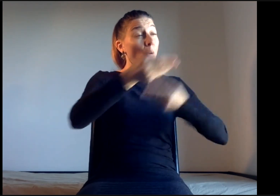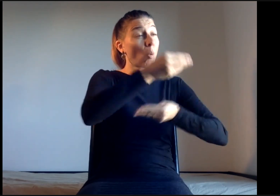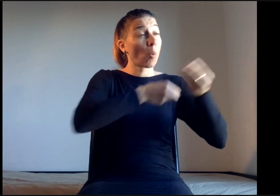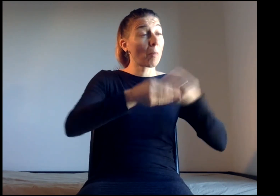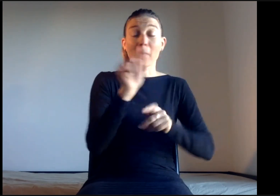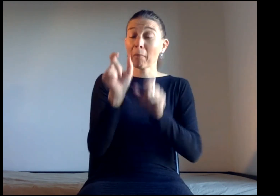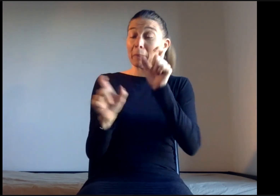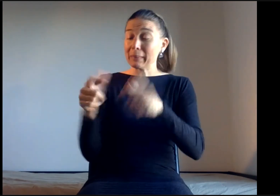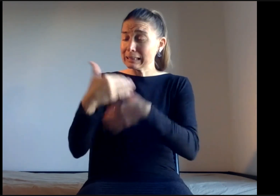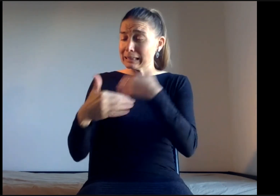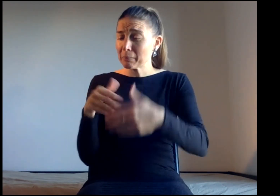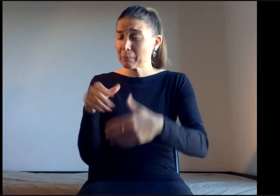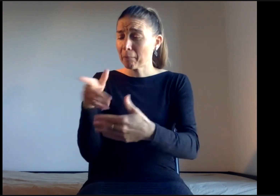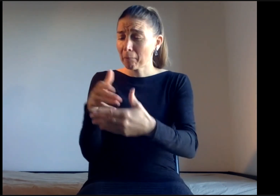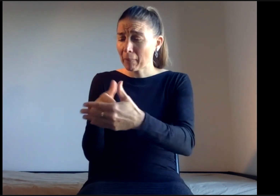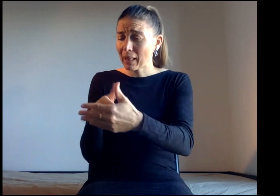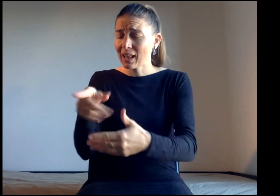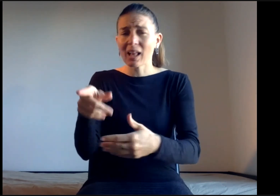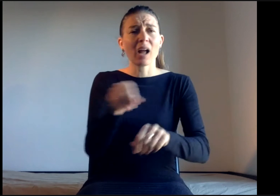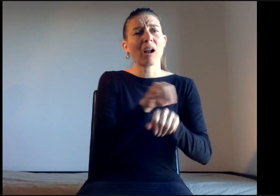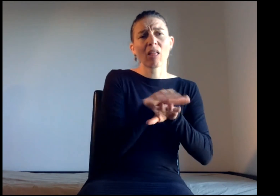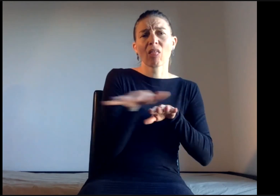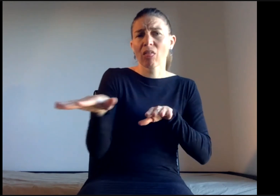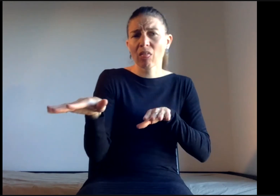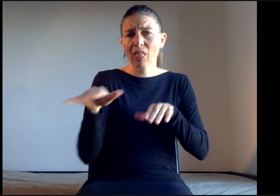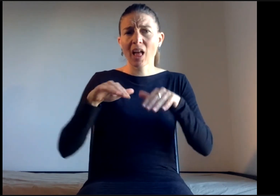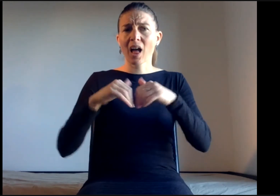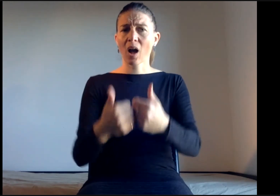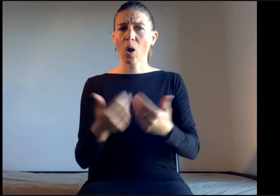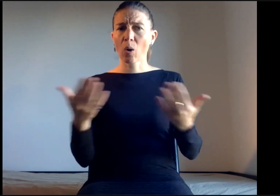And, whether we're going to see a similar scale